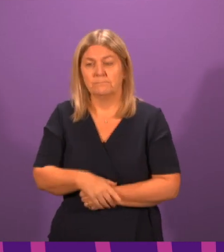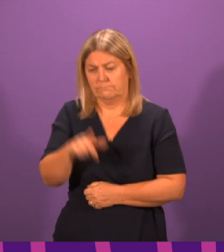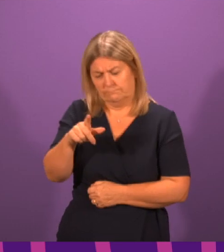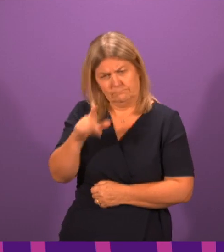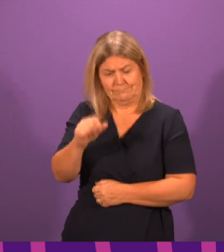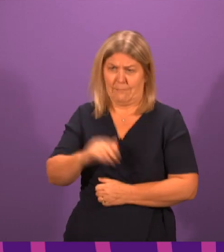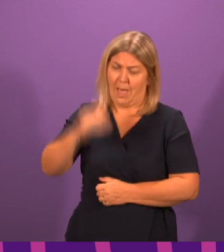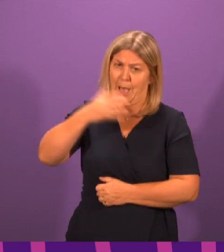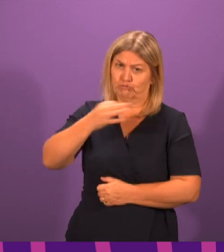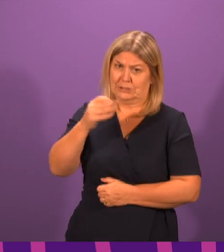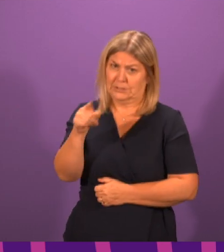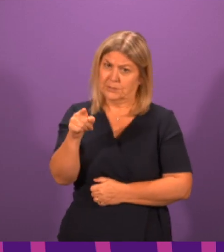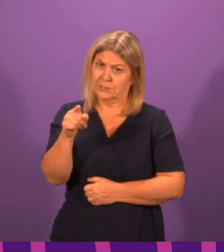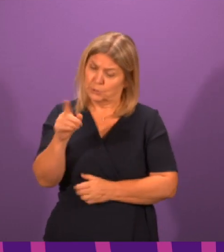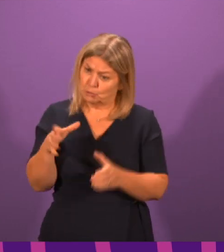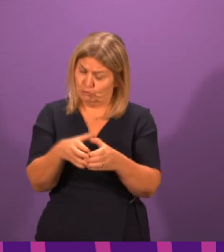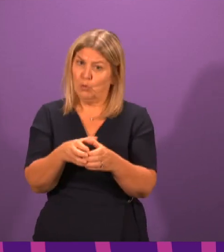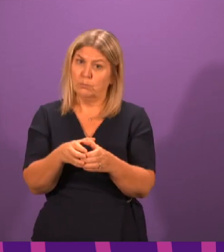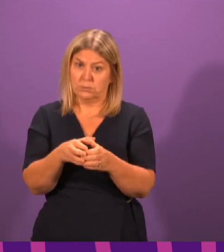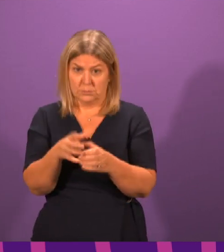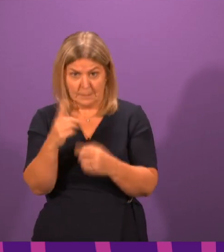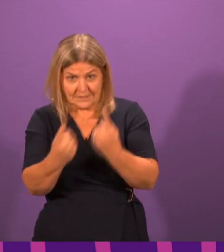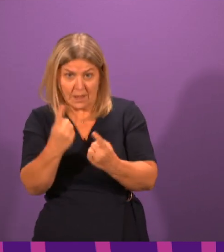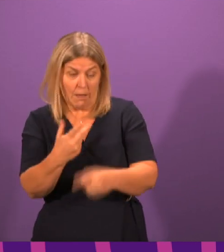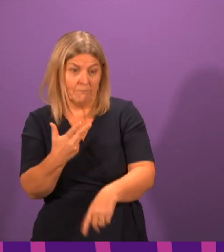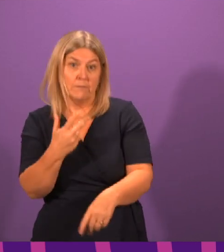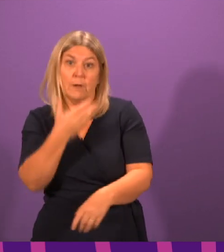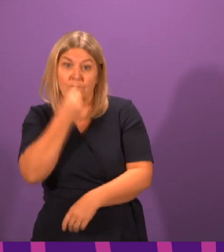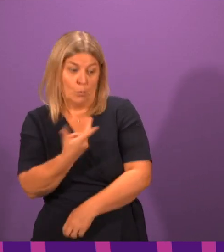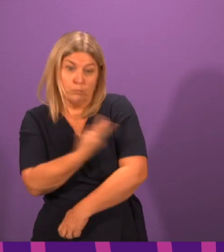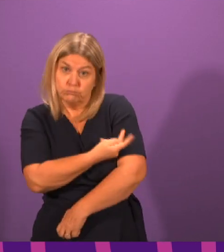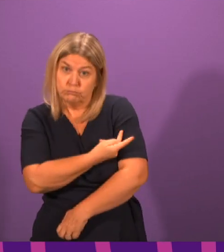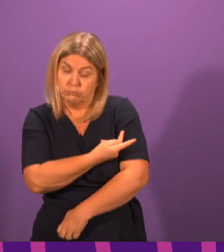high-risk groups who qualify for the flu vaccine has led to chaos in its distribution.